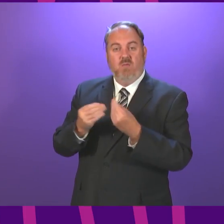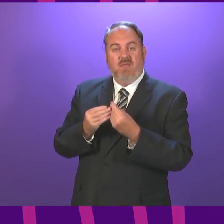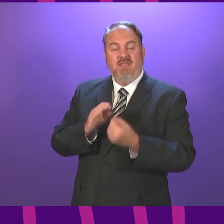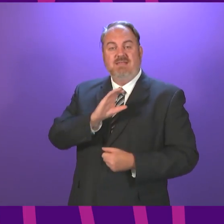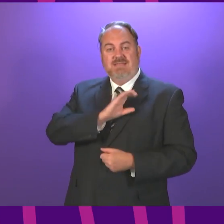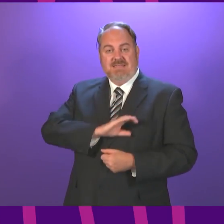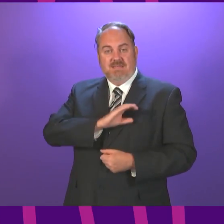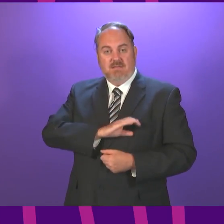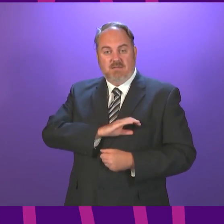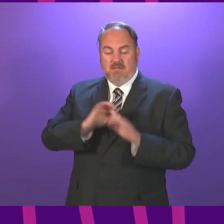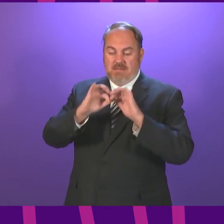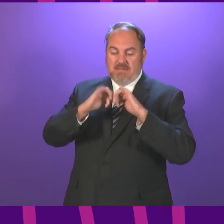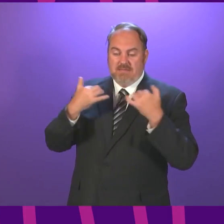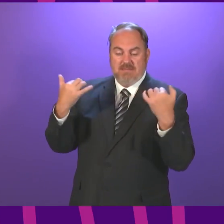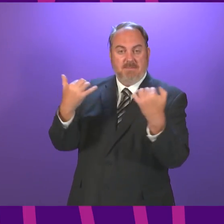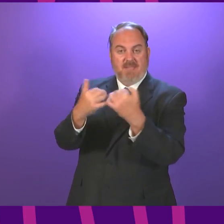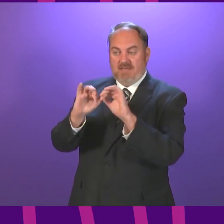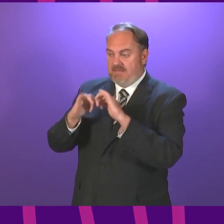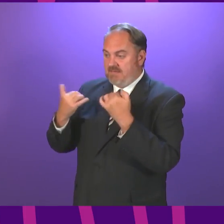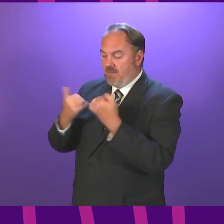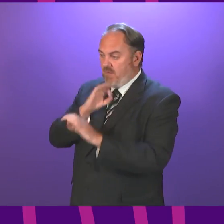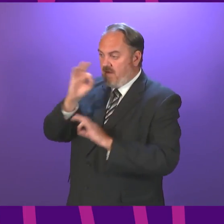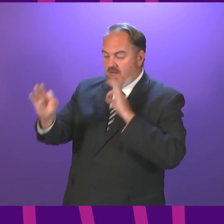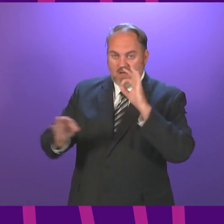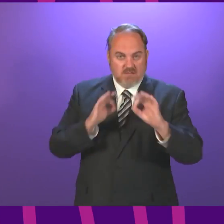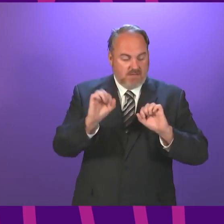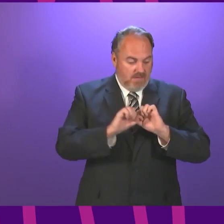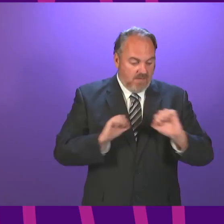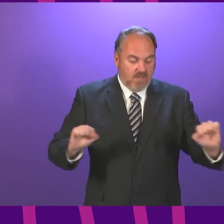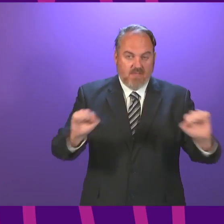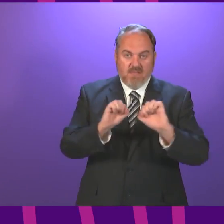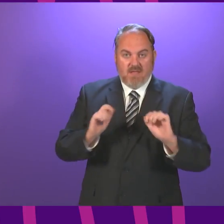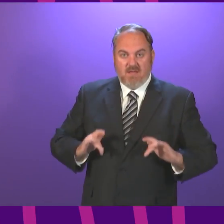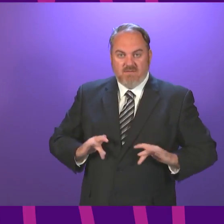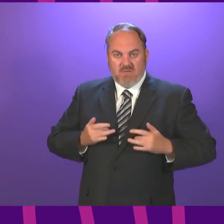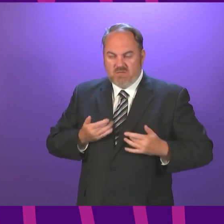that we take our communities with us in the direction of travel, but we also need to challenge